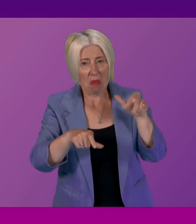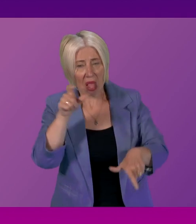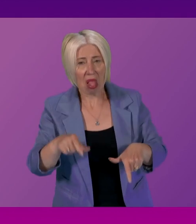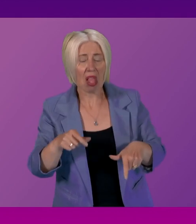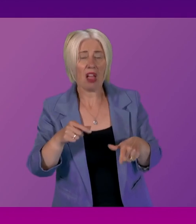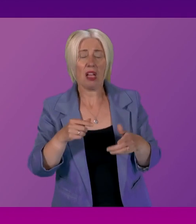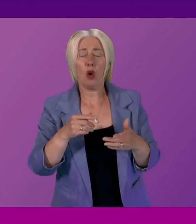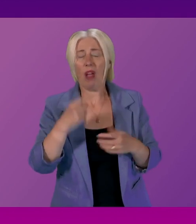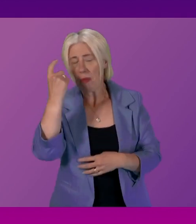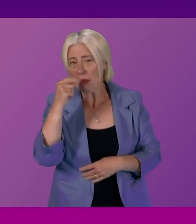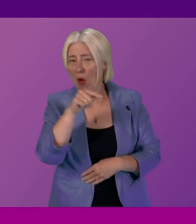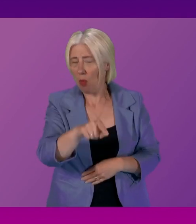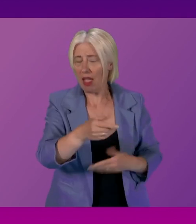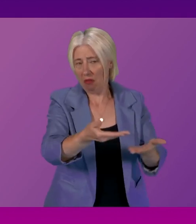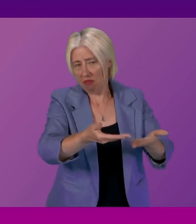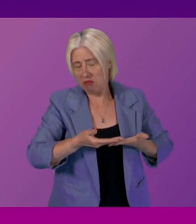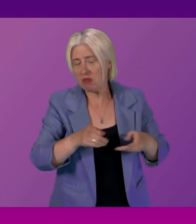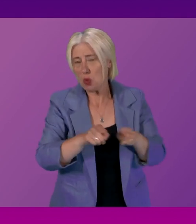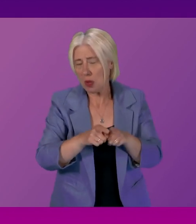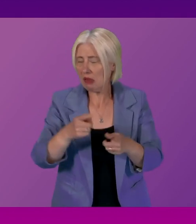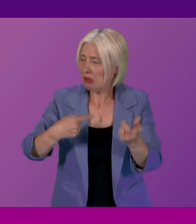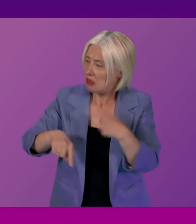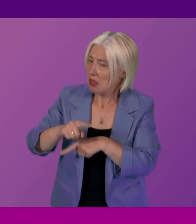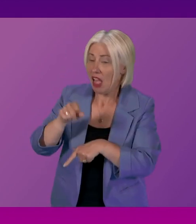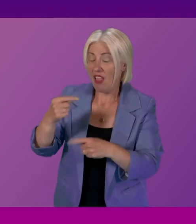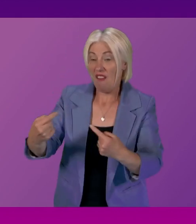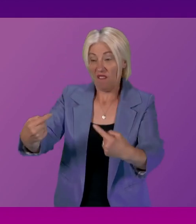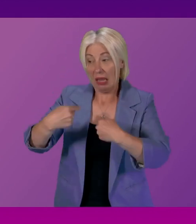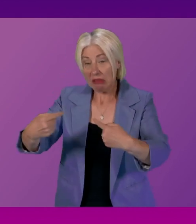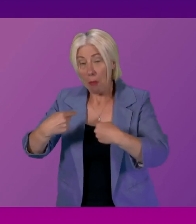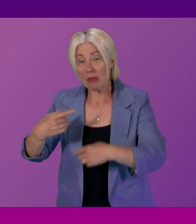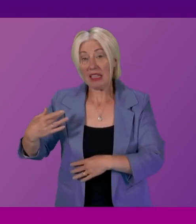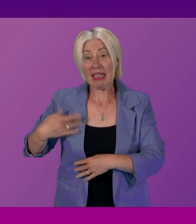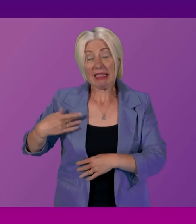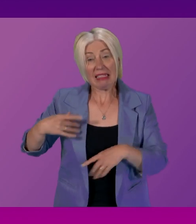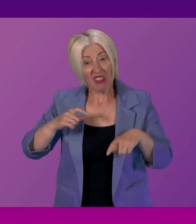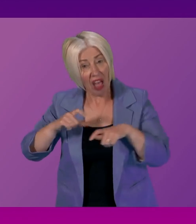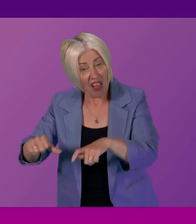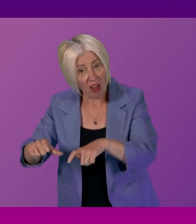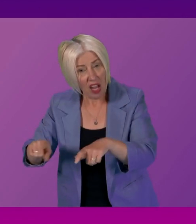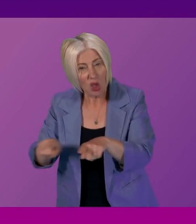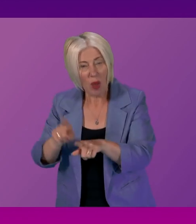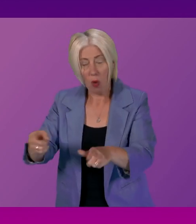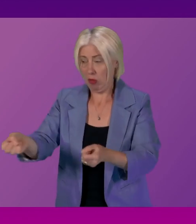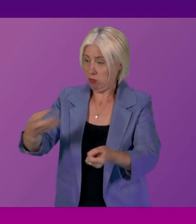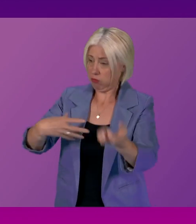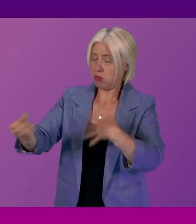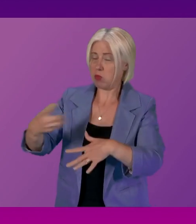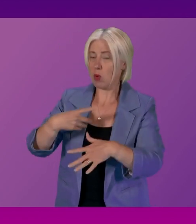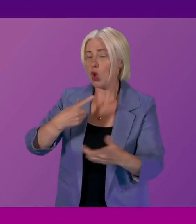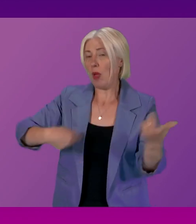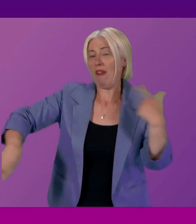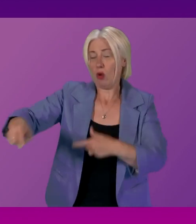We will also give the voice of victims and survivors weight in this decision and the